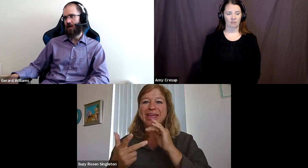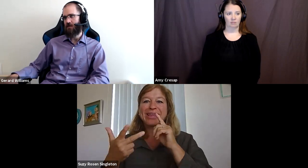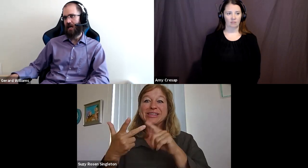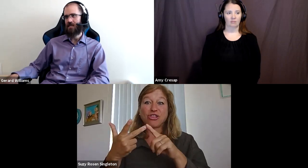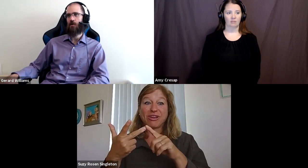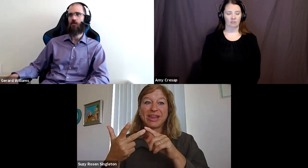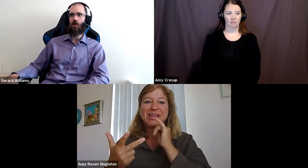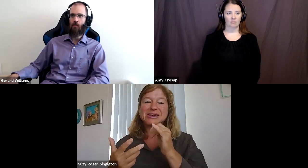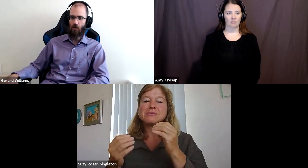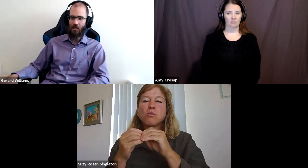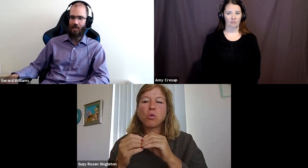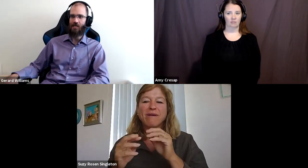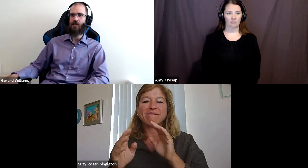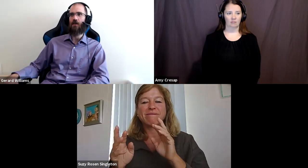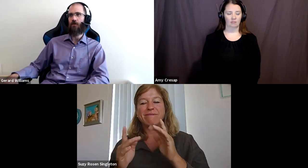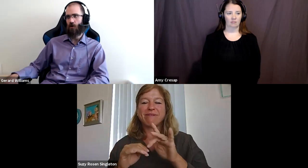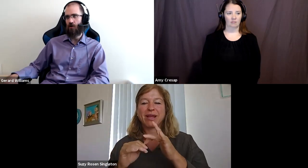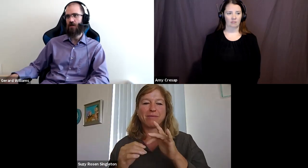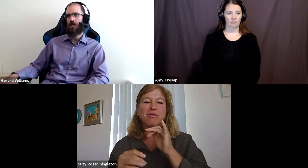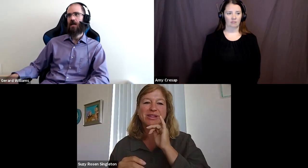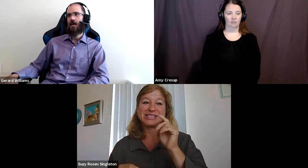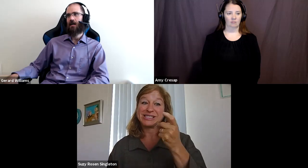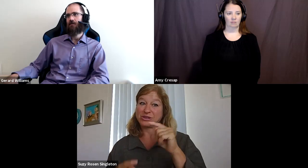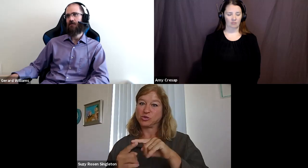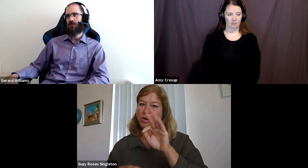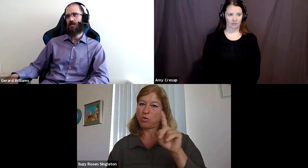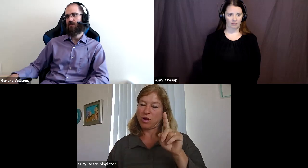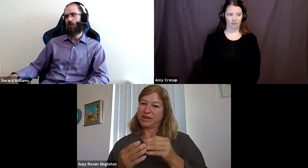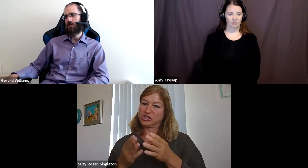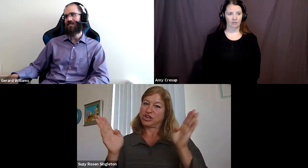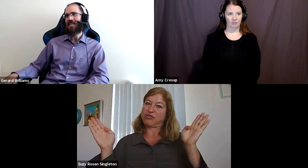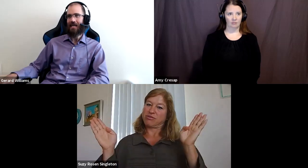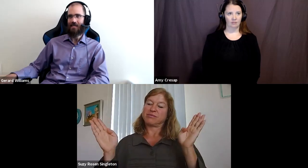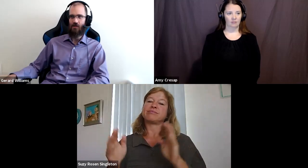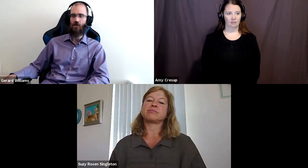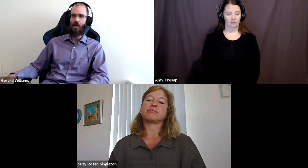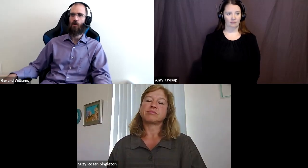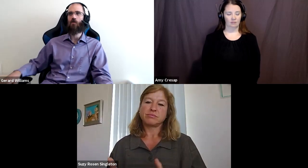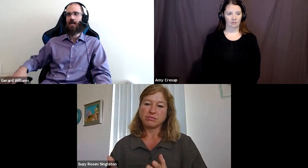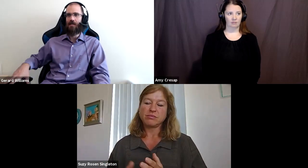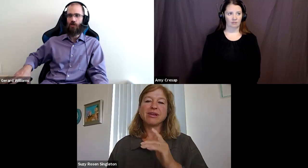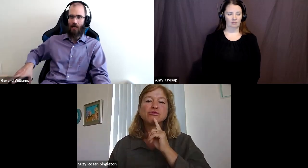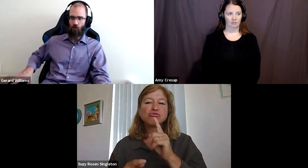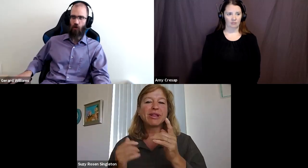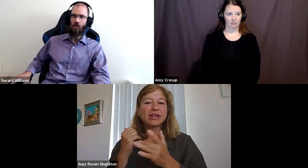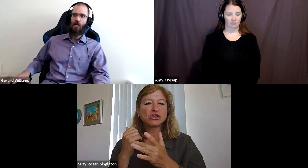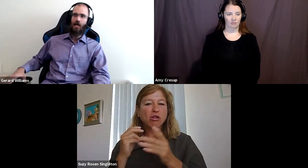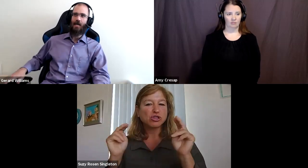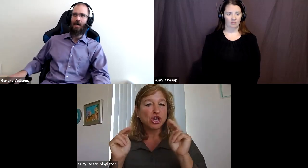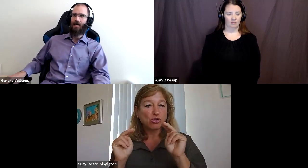text but more importantly is the third feature that's available which is text to 911 in general.